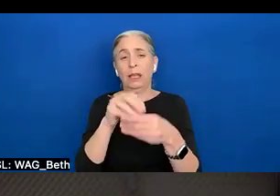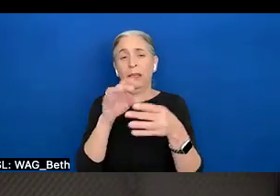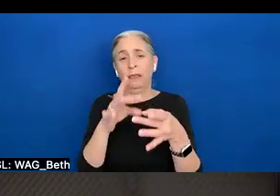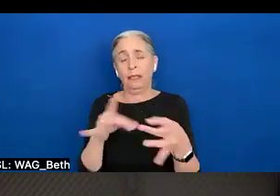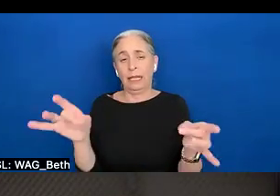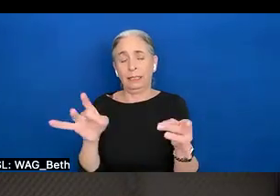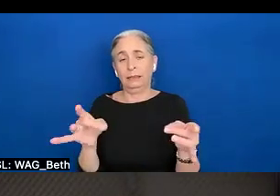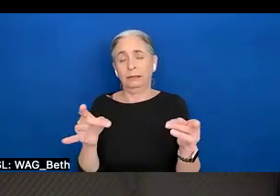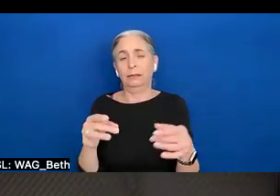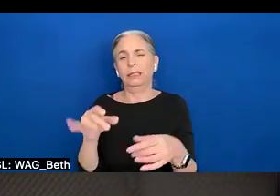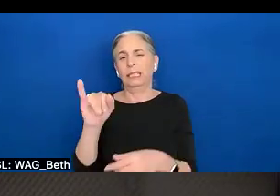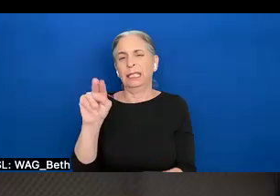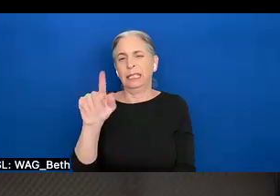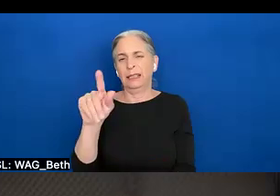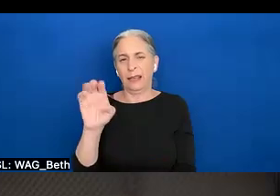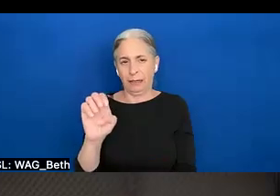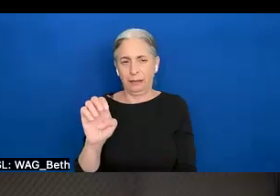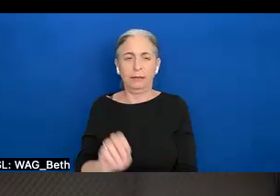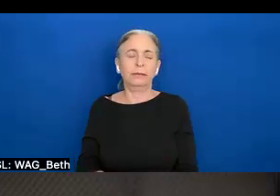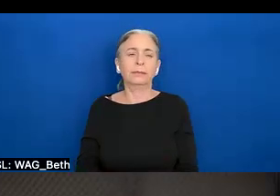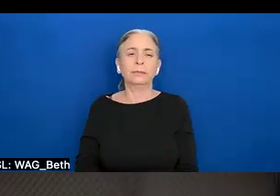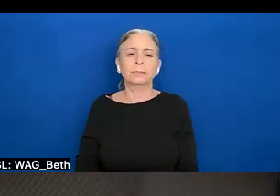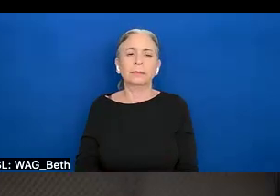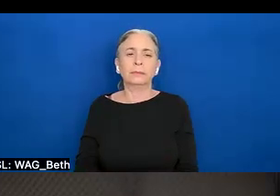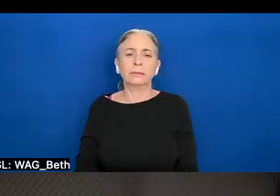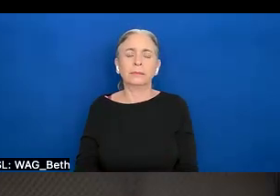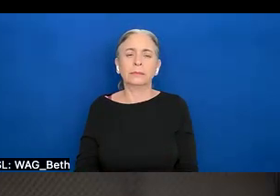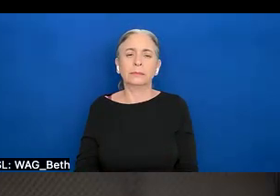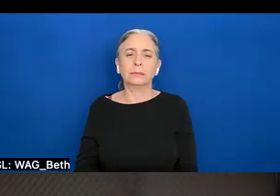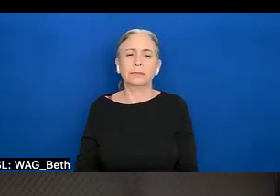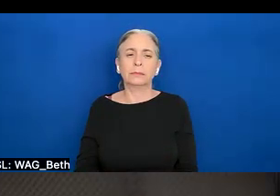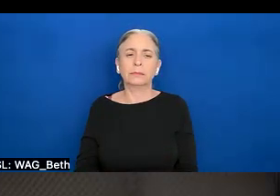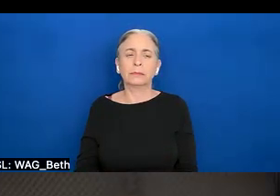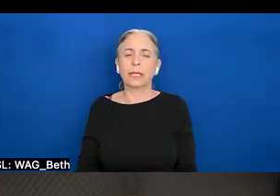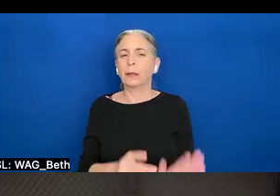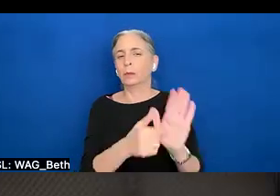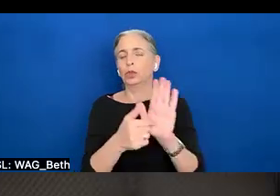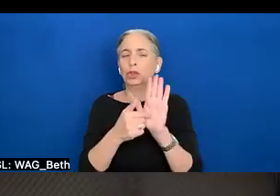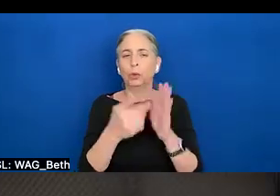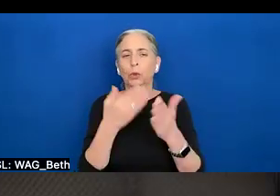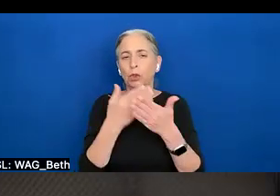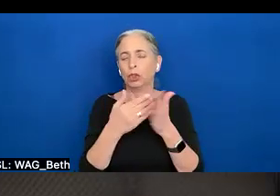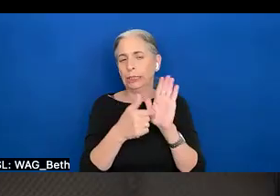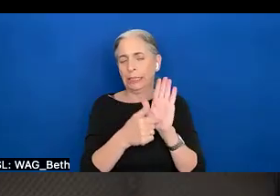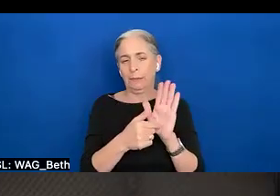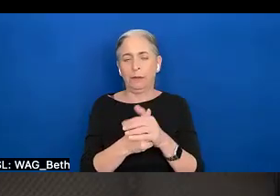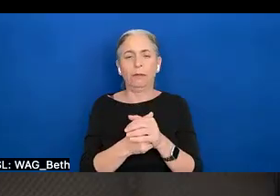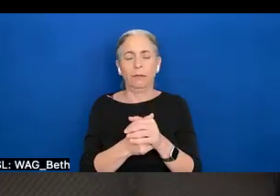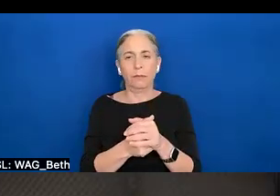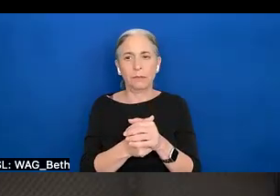content flowing in the text or inline. Now I'm showing a good example of it.